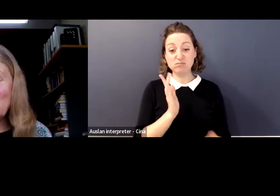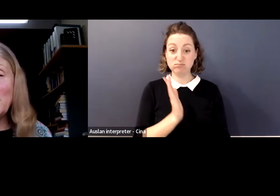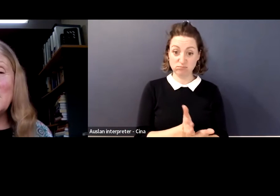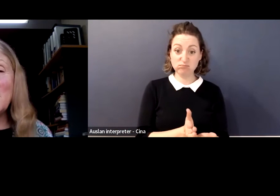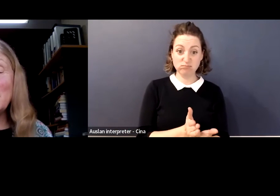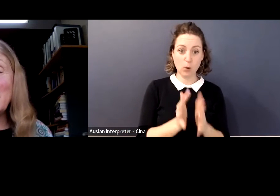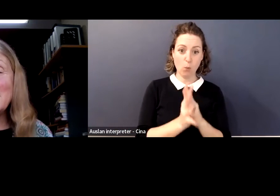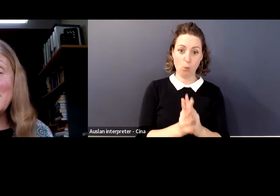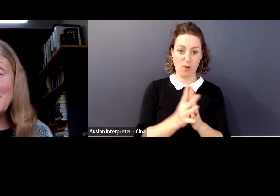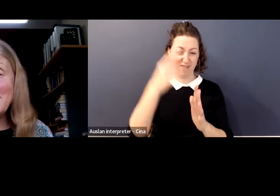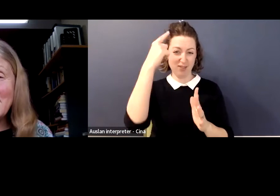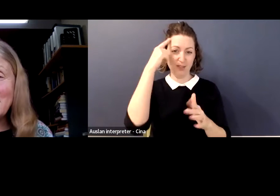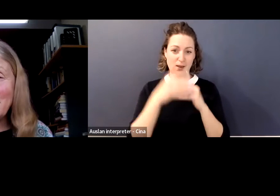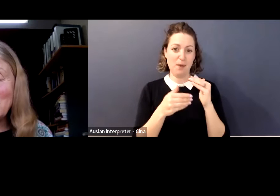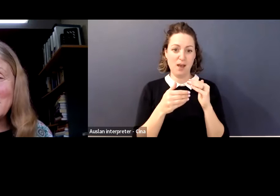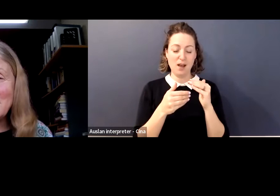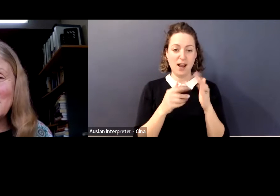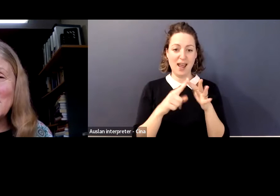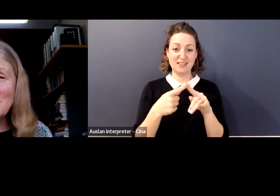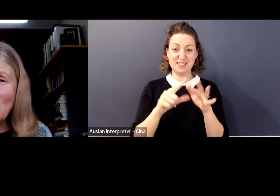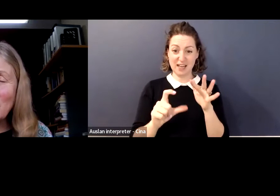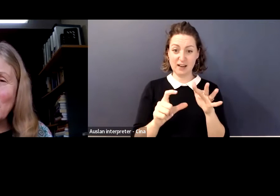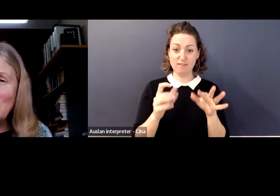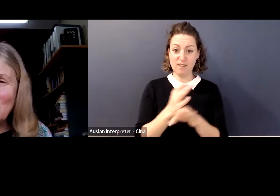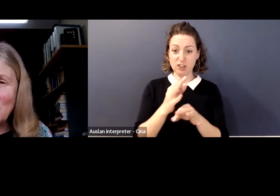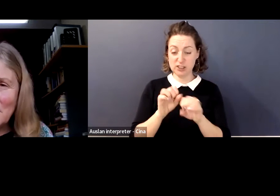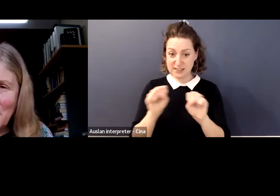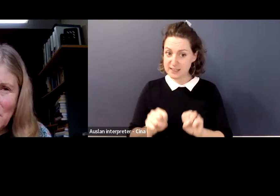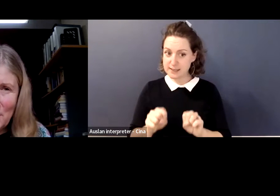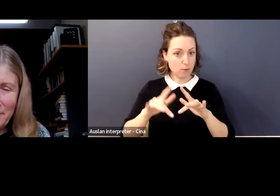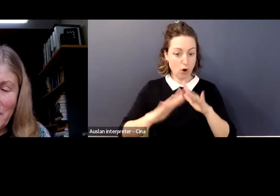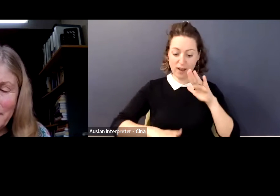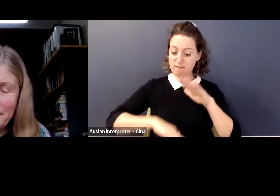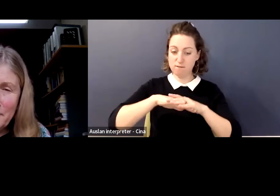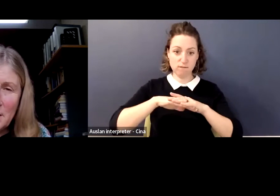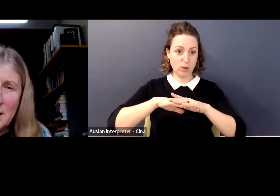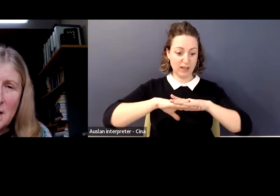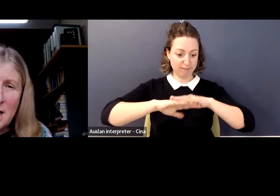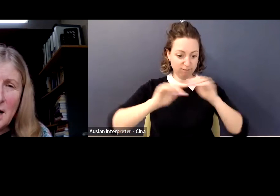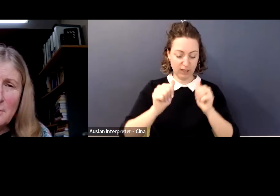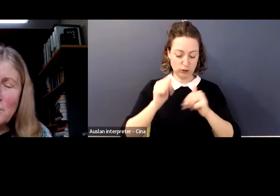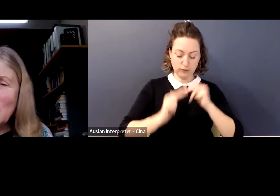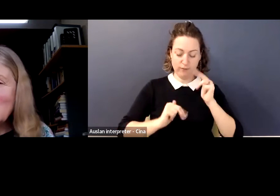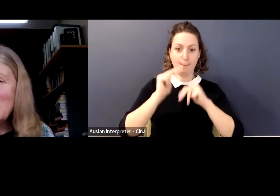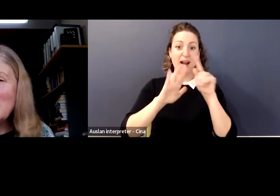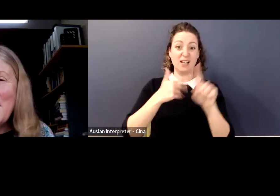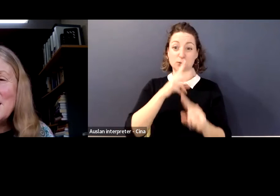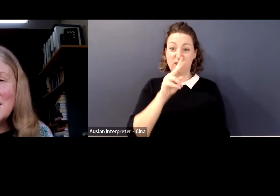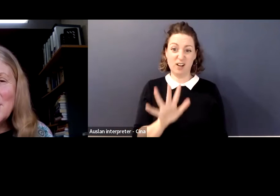bearing in mind that the executive function system does not fully mature until about 25. The capacity